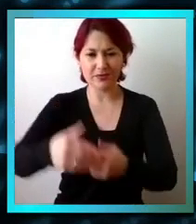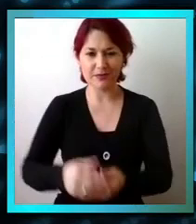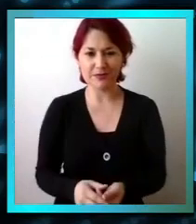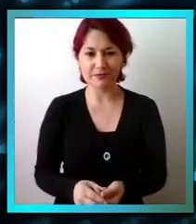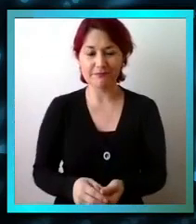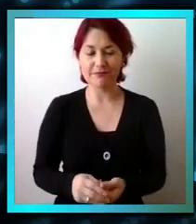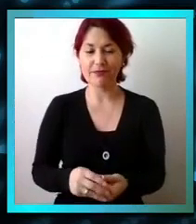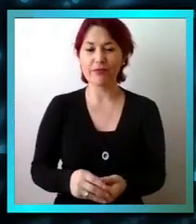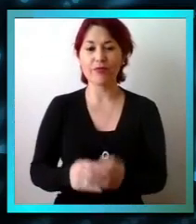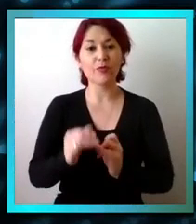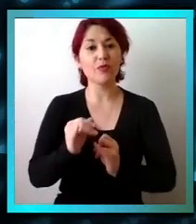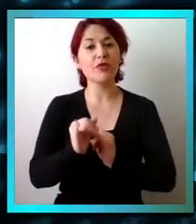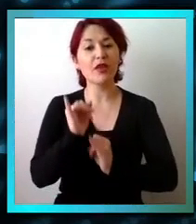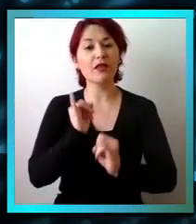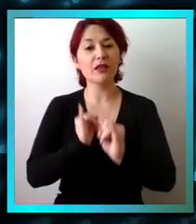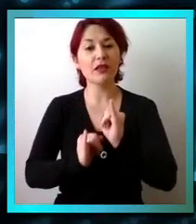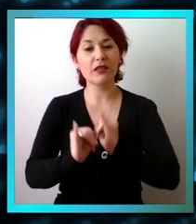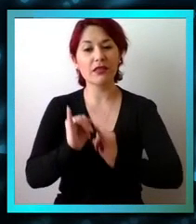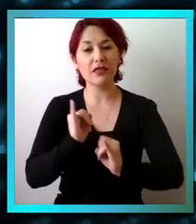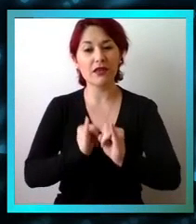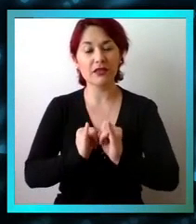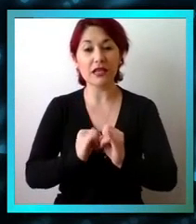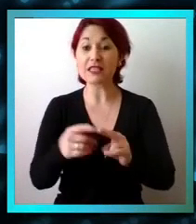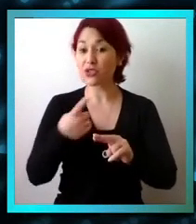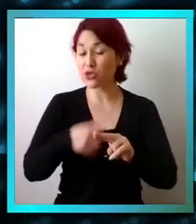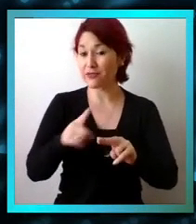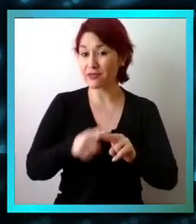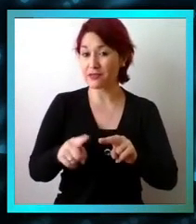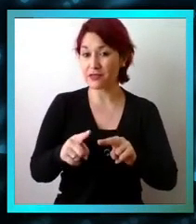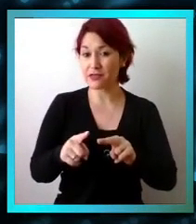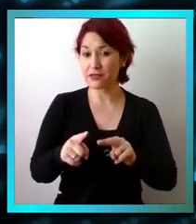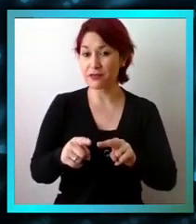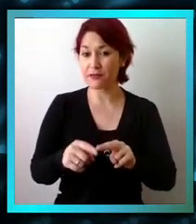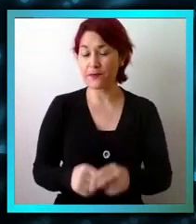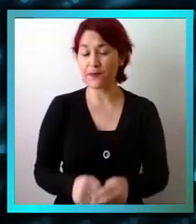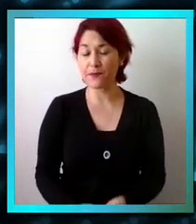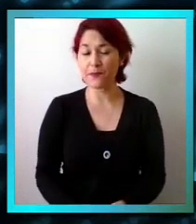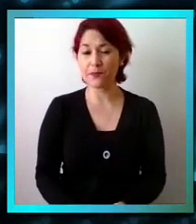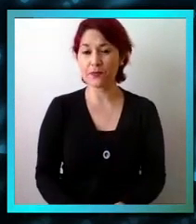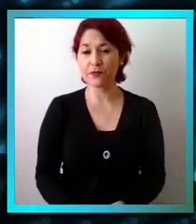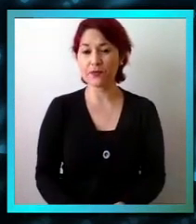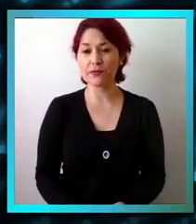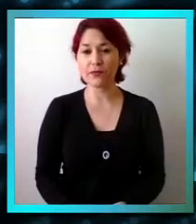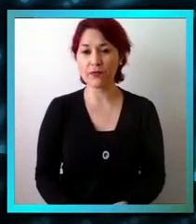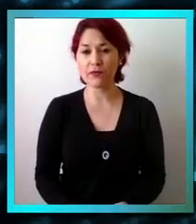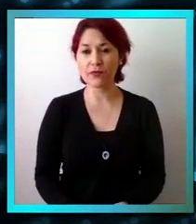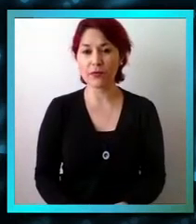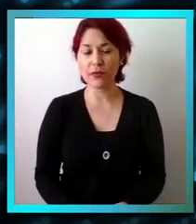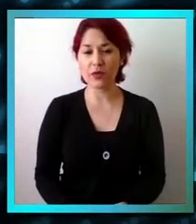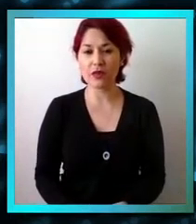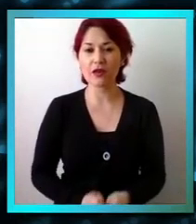that's cyber immunity uh and cyber immunity it's a different platform actually uh we